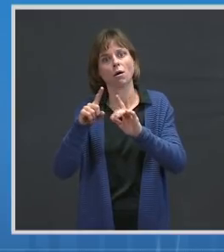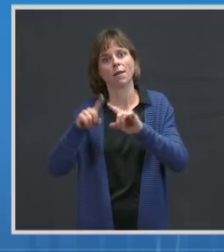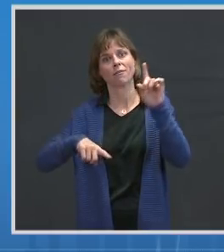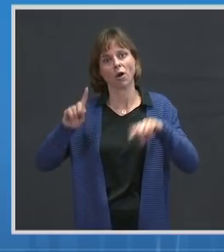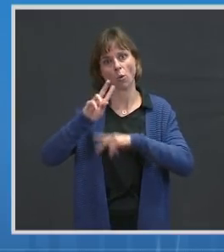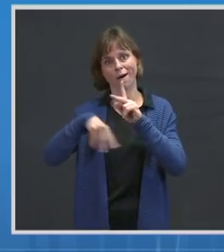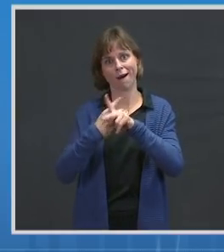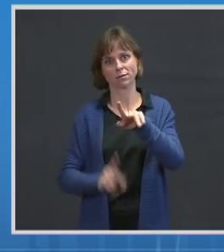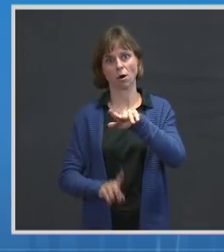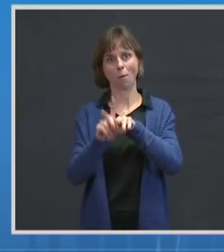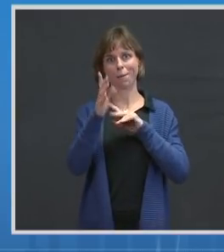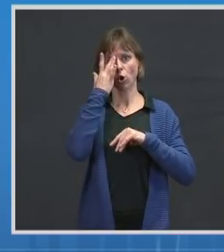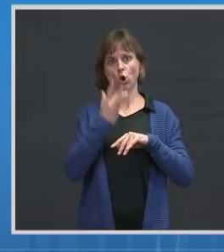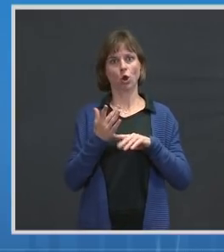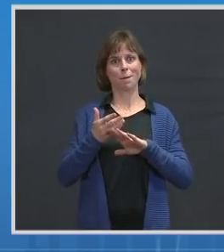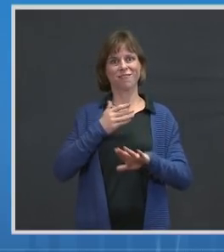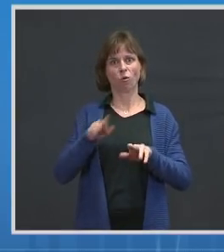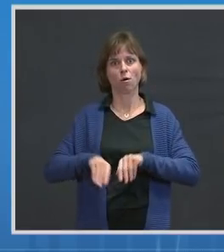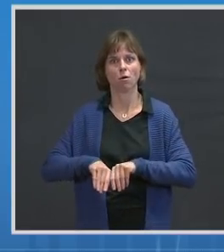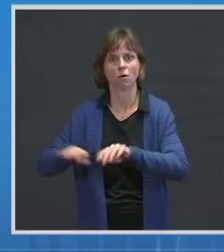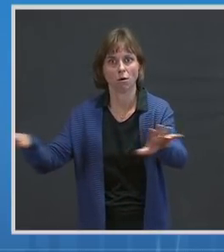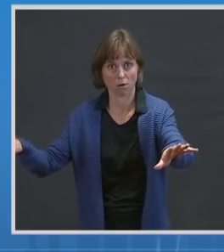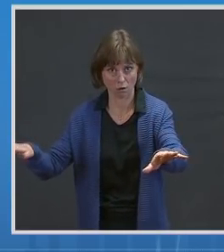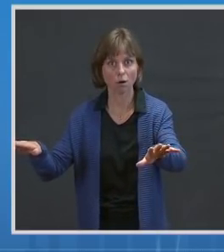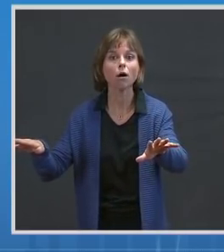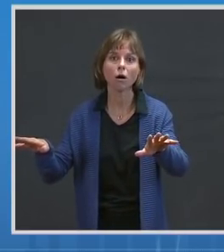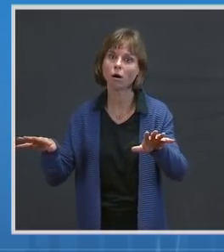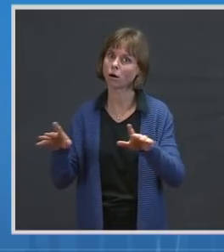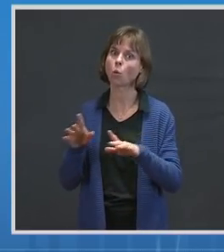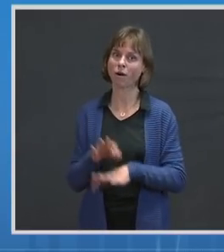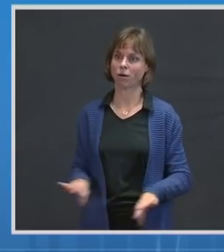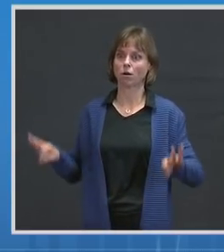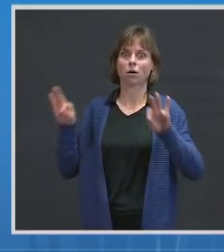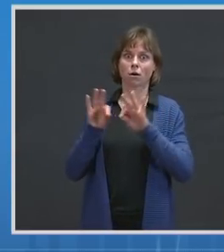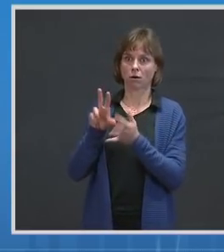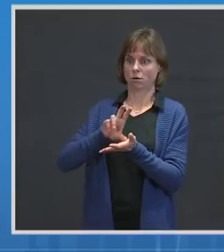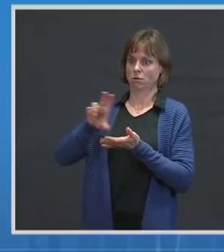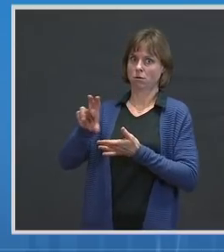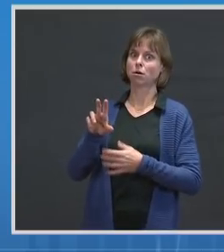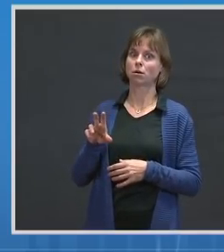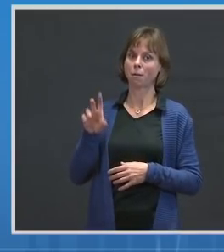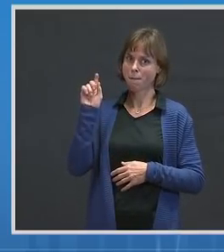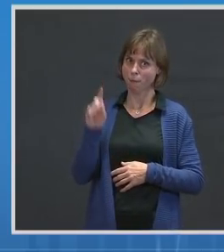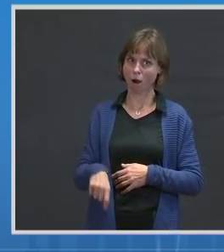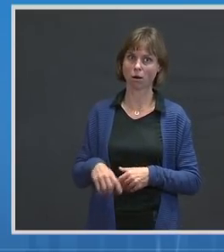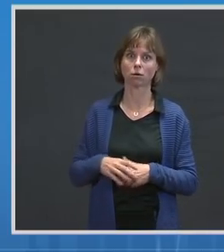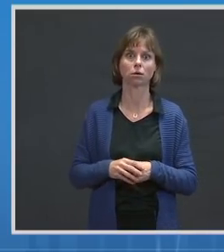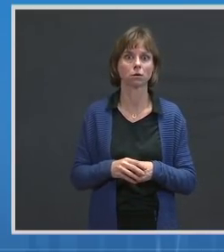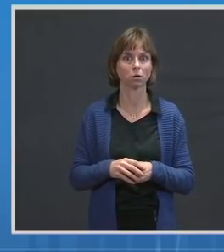So we need to make a significant investment and ramp up testing across the country. We're using available funds,